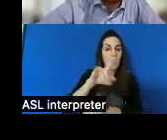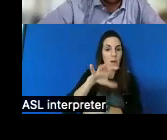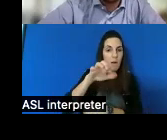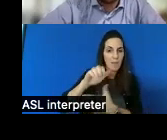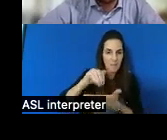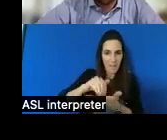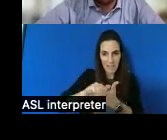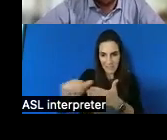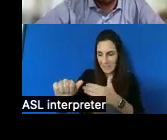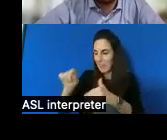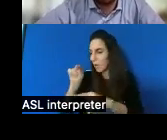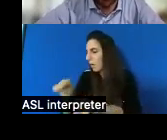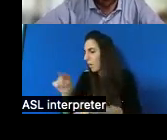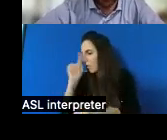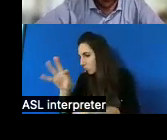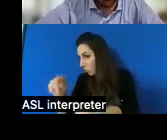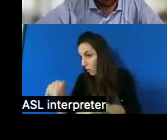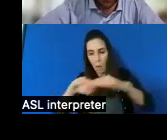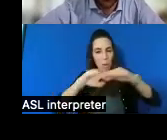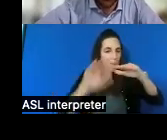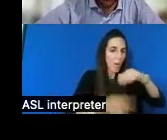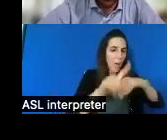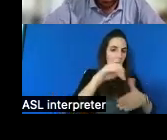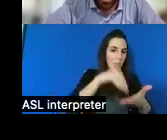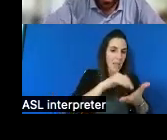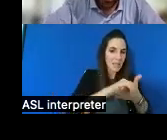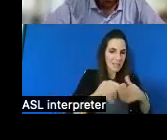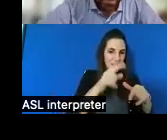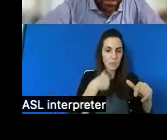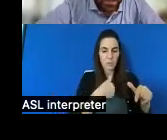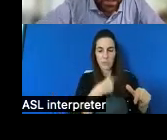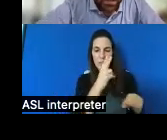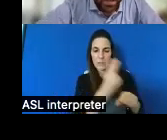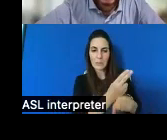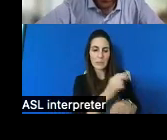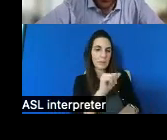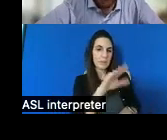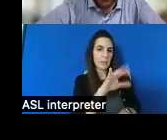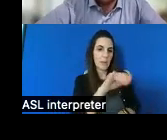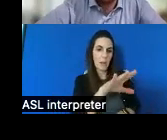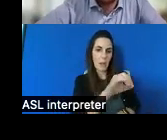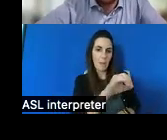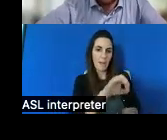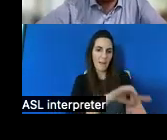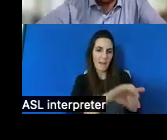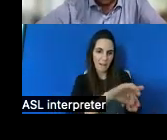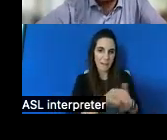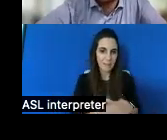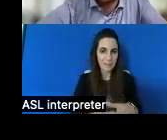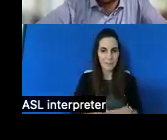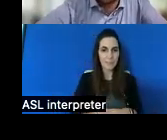below 100,000 okay so and did I answer and then possible funding option what options do we put